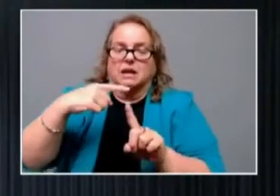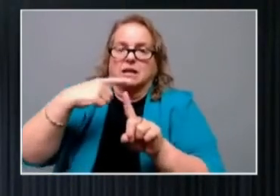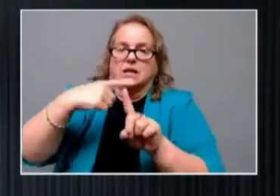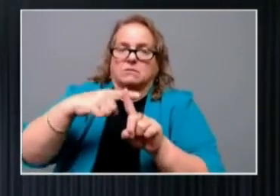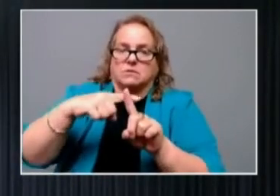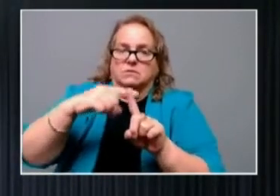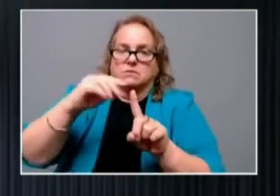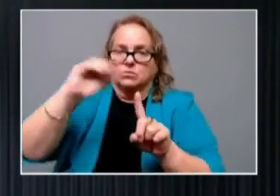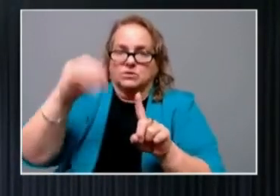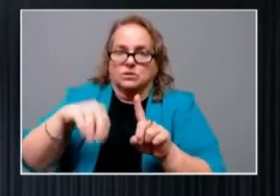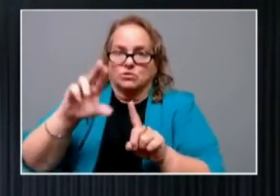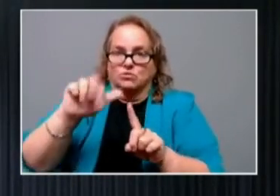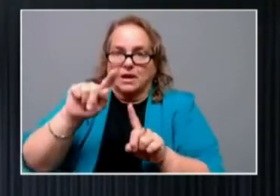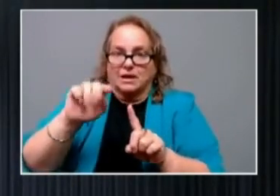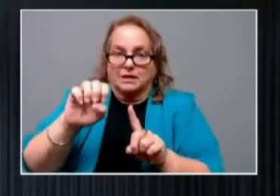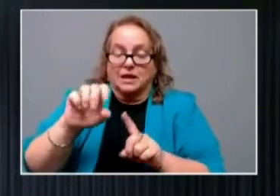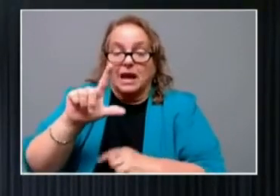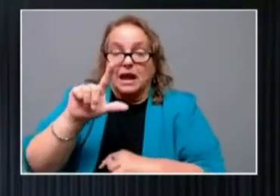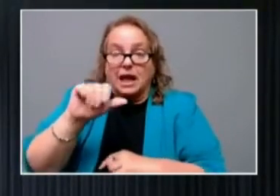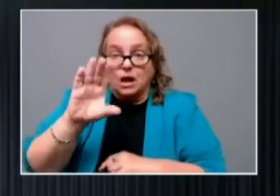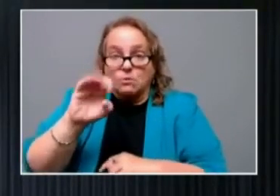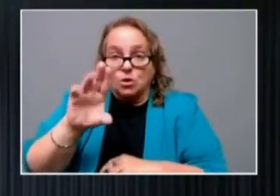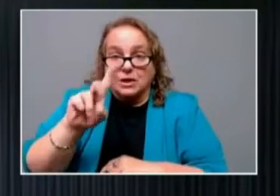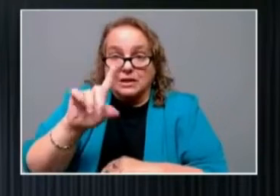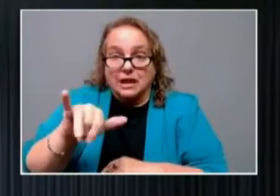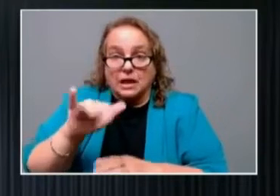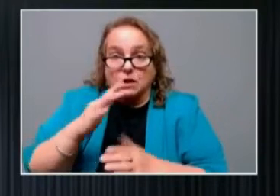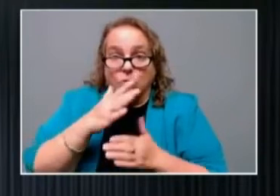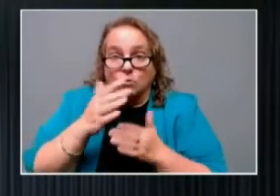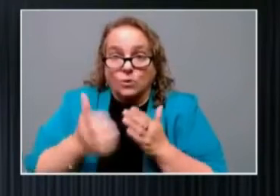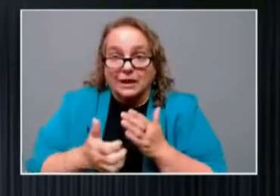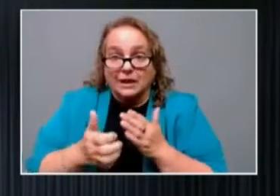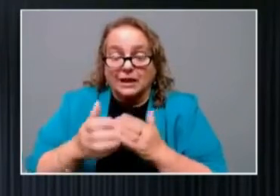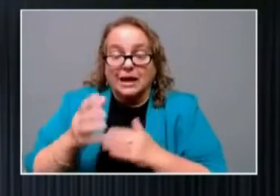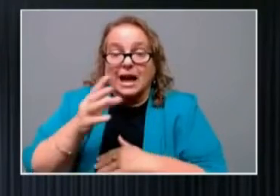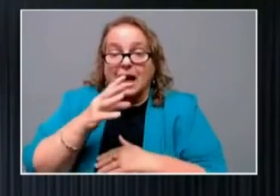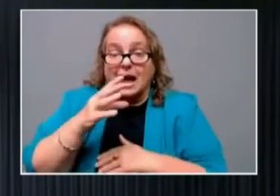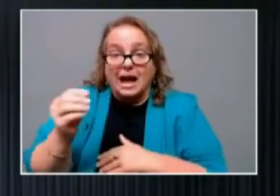labor day weekend. Uh, and, and the fact that we did not have nearly the